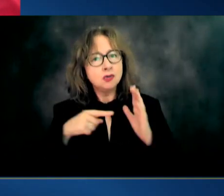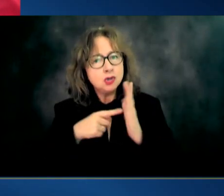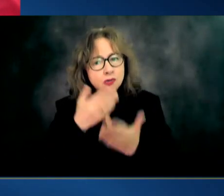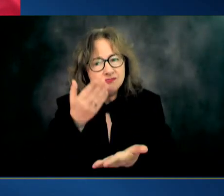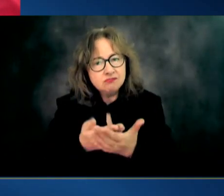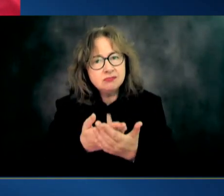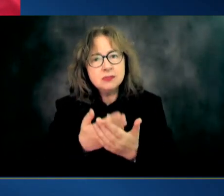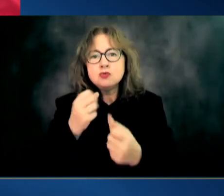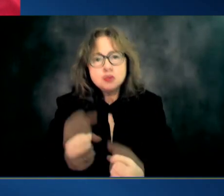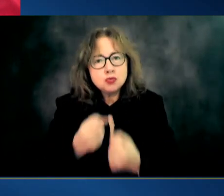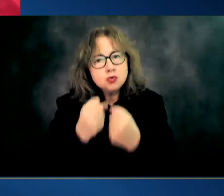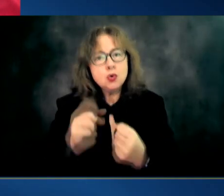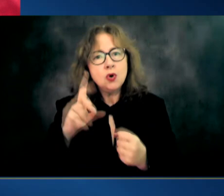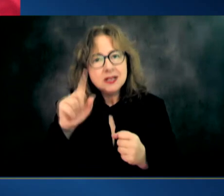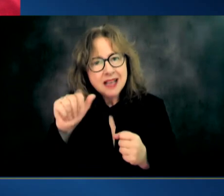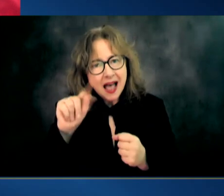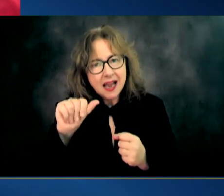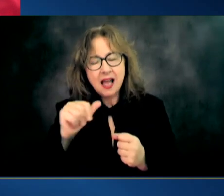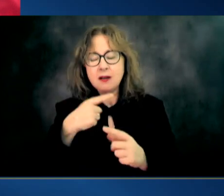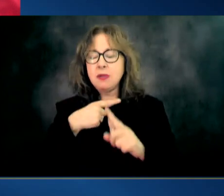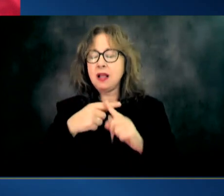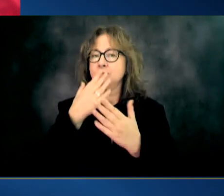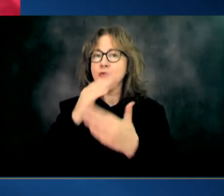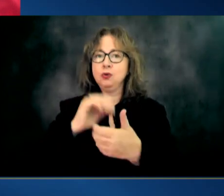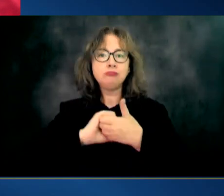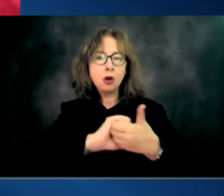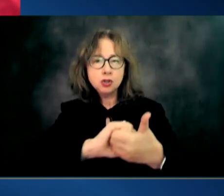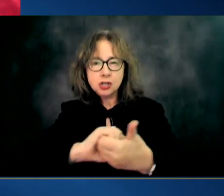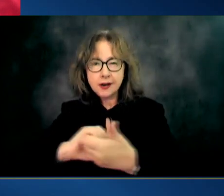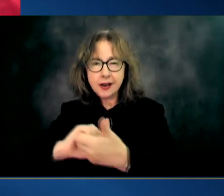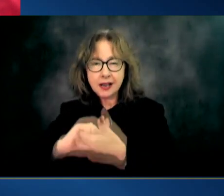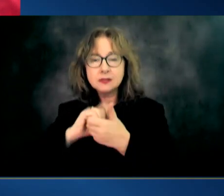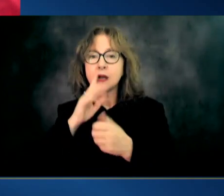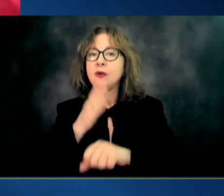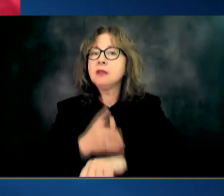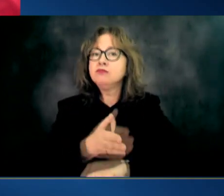strong partnerships really can move the needle on access to care for the sickle